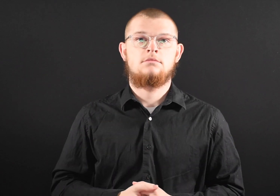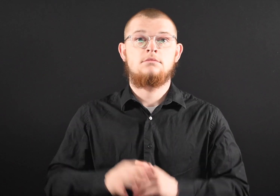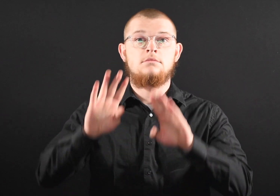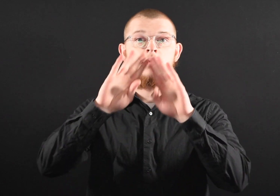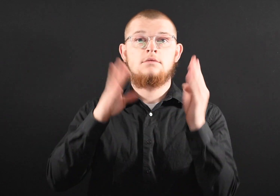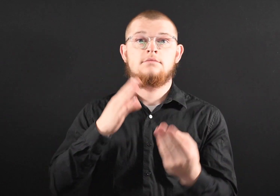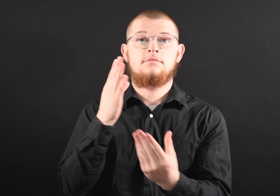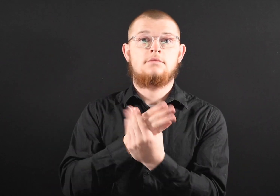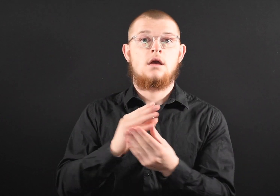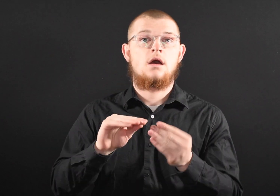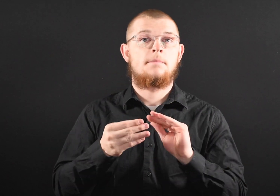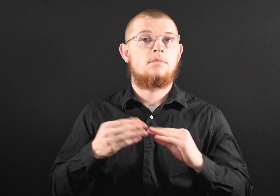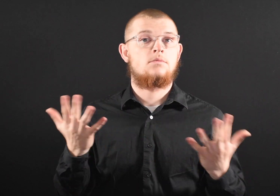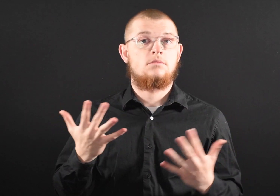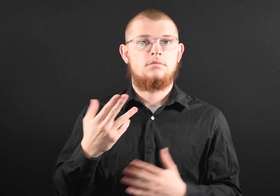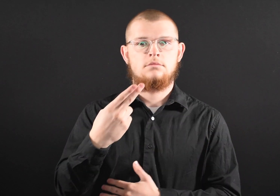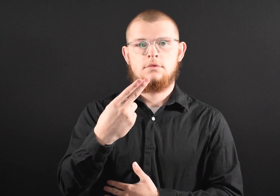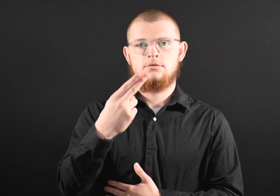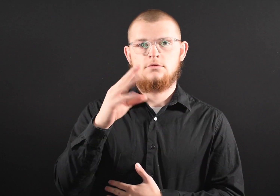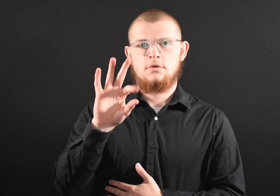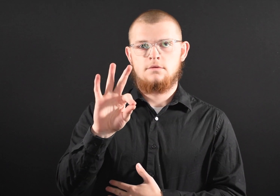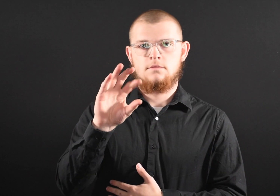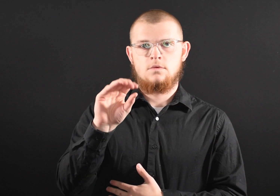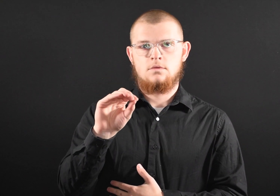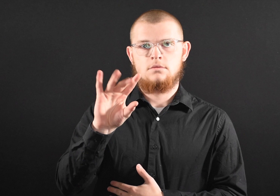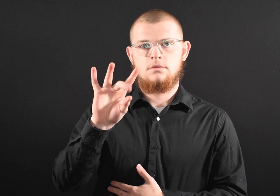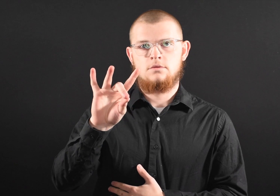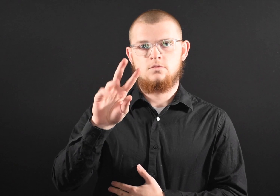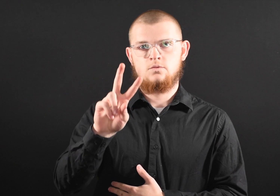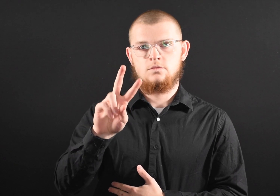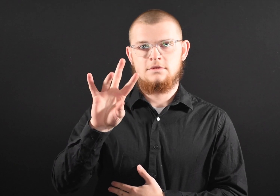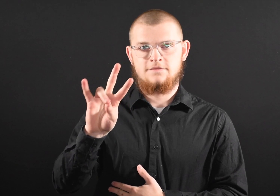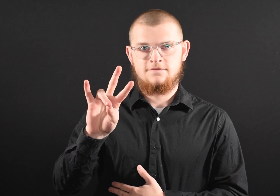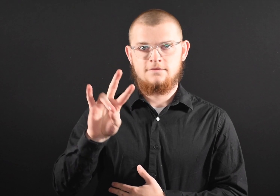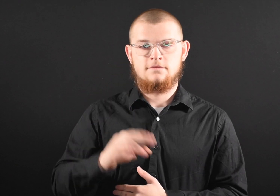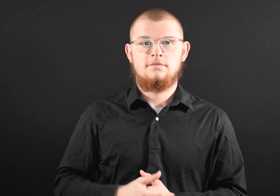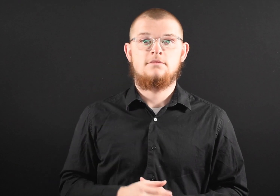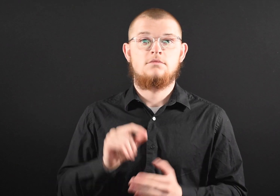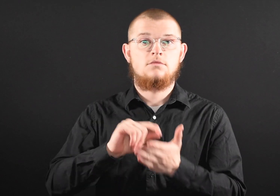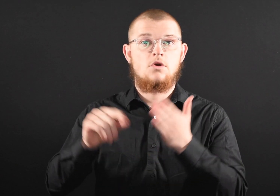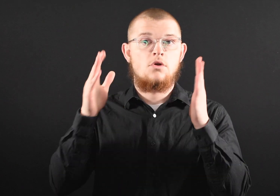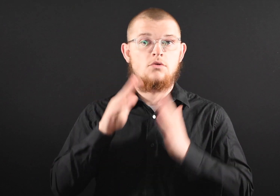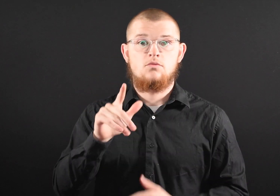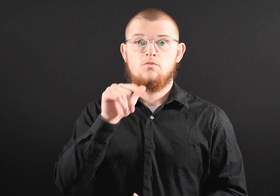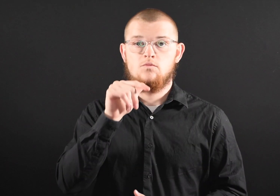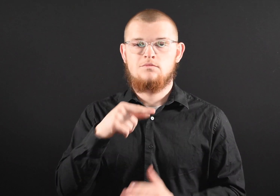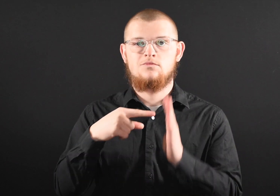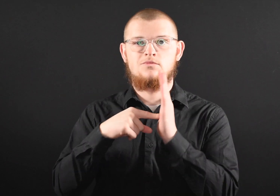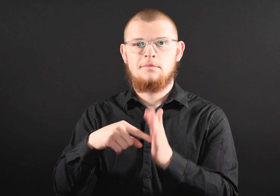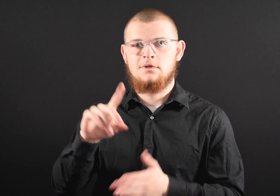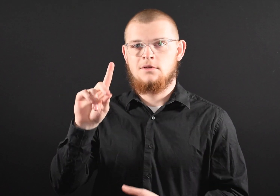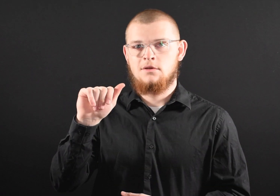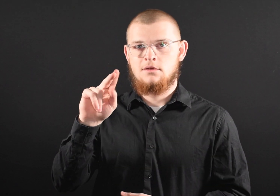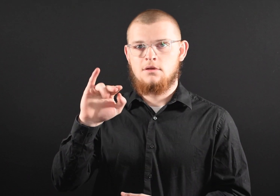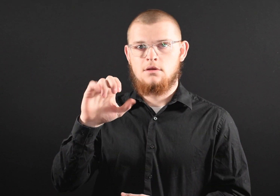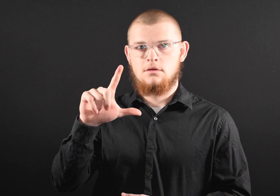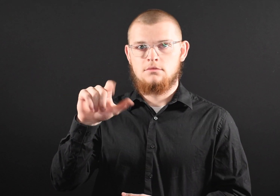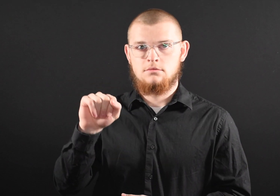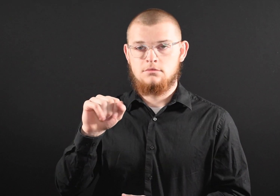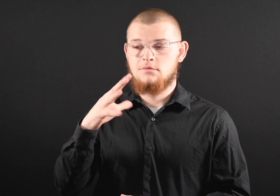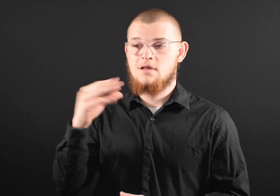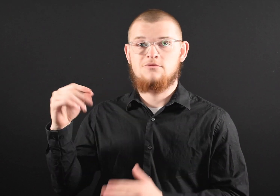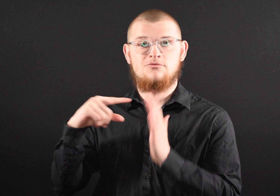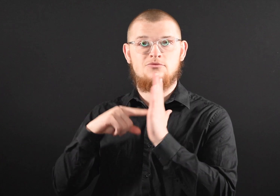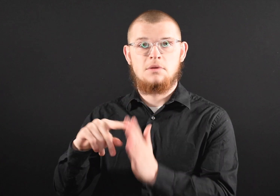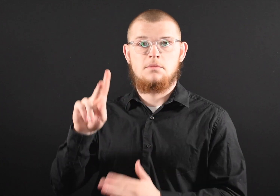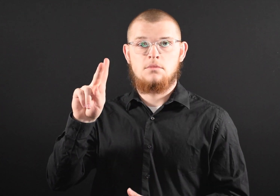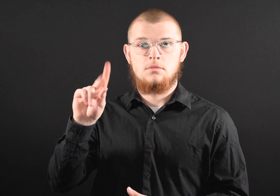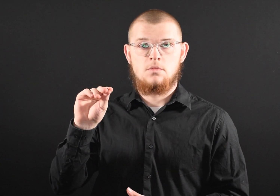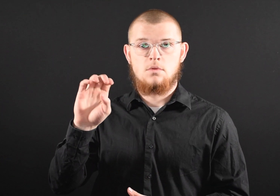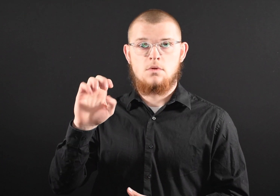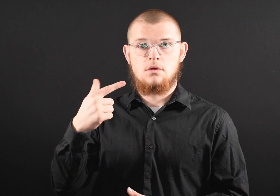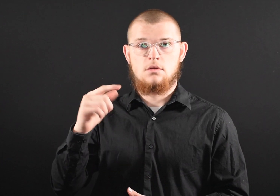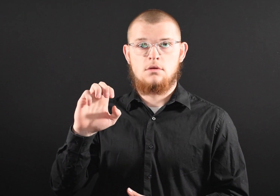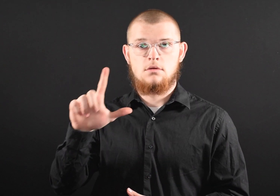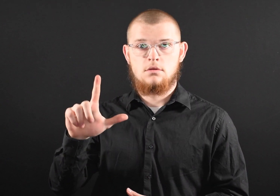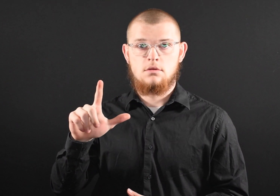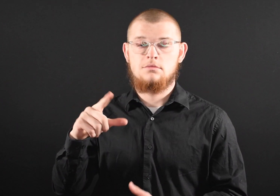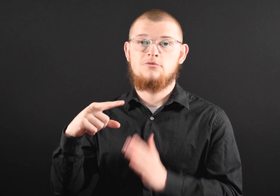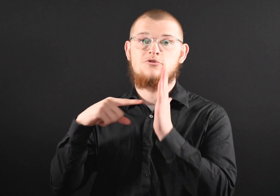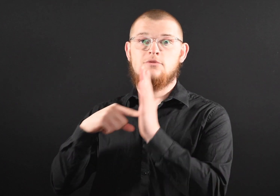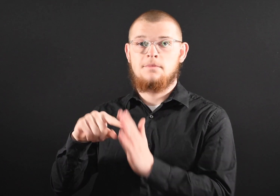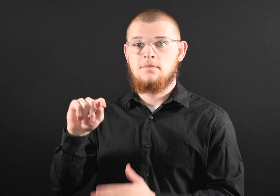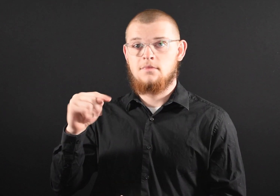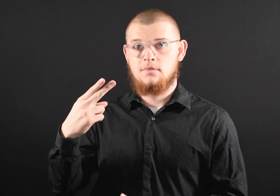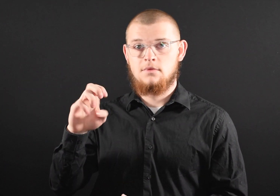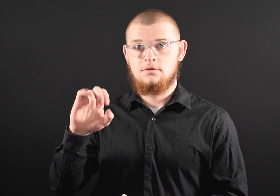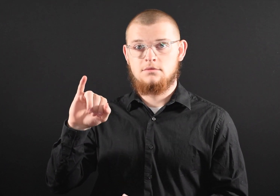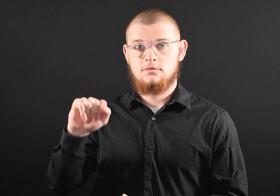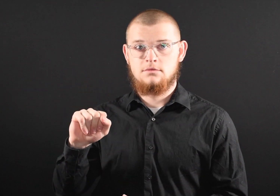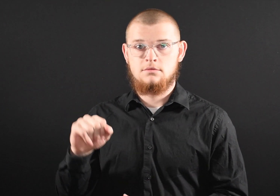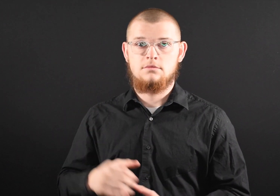The House File is HF0827 and the authors are Rep. Daniels, Rep. Koegel, and Rep. Theis.